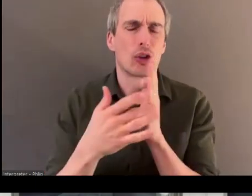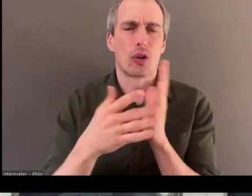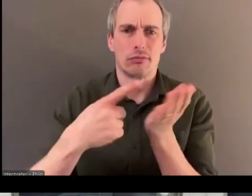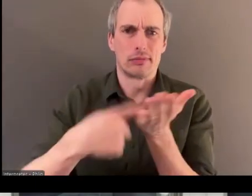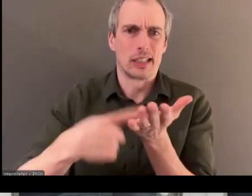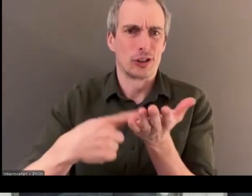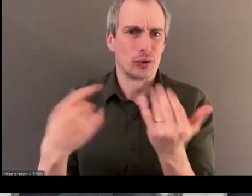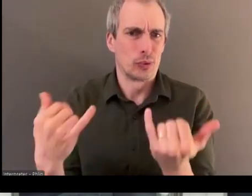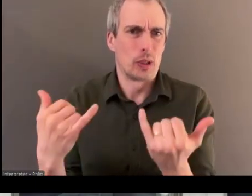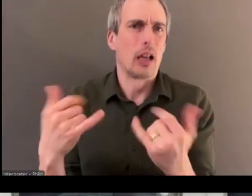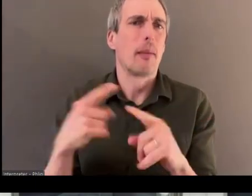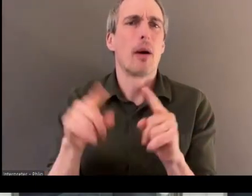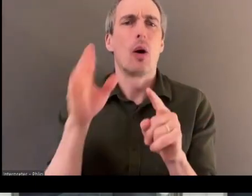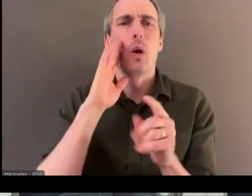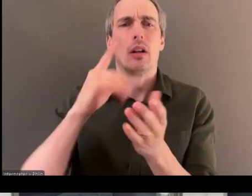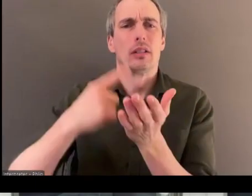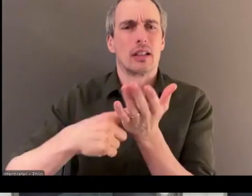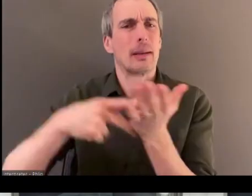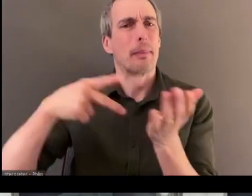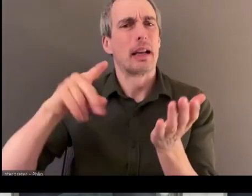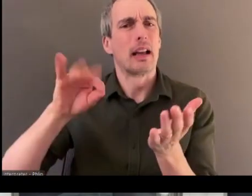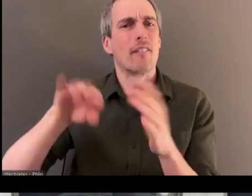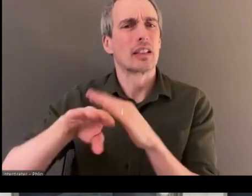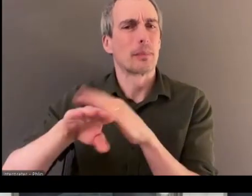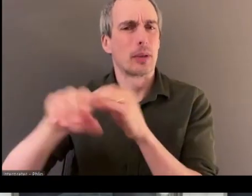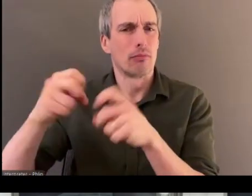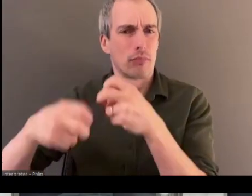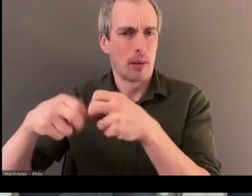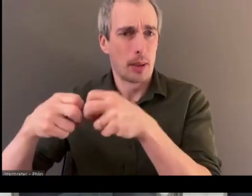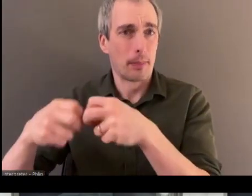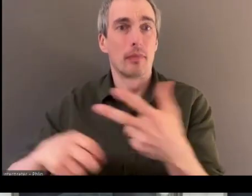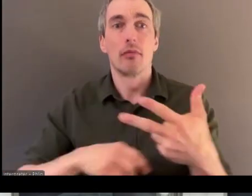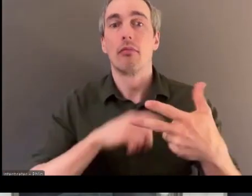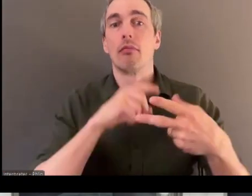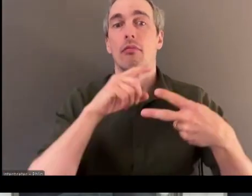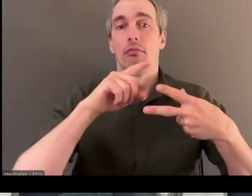Then we'll go through options other than PDF. Why we need AI.